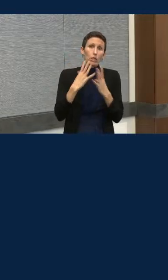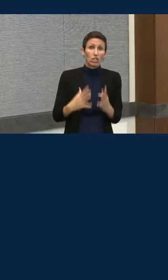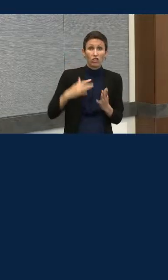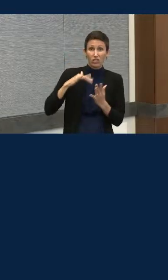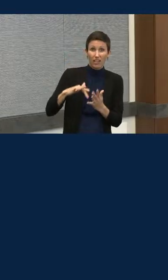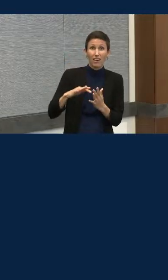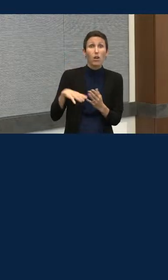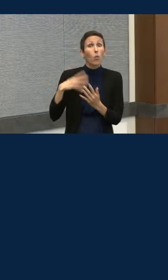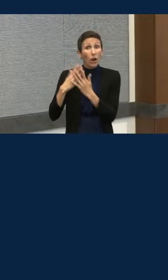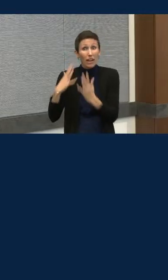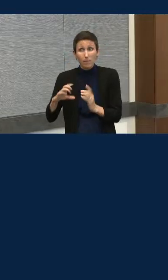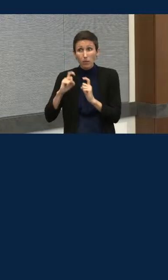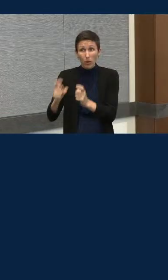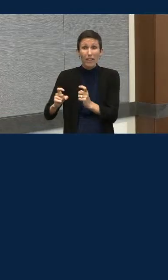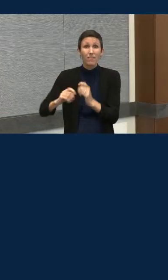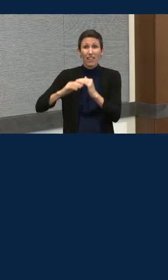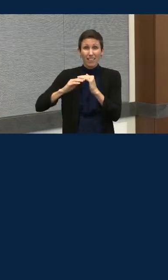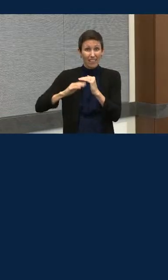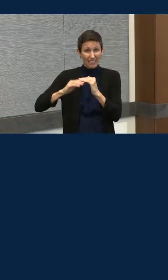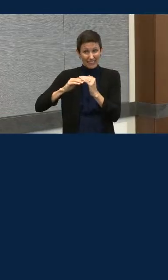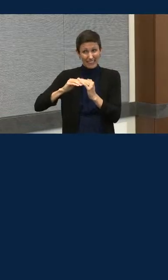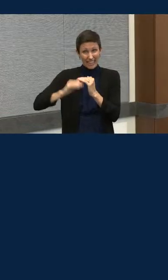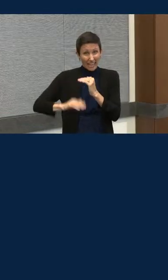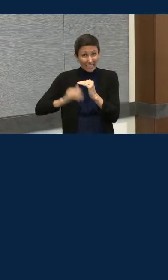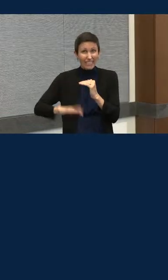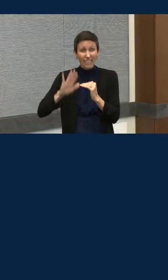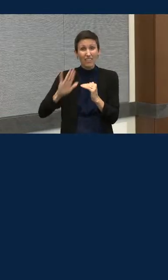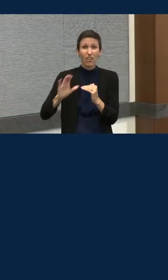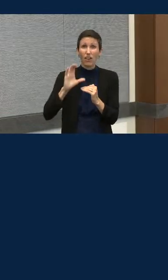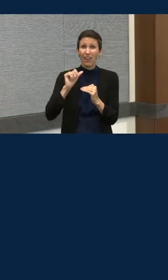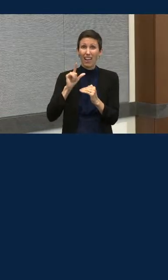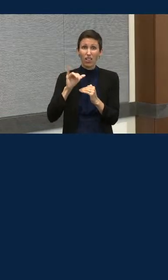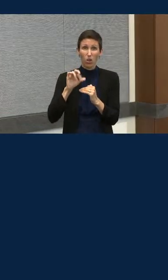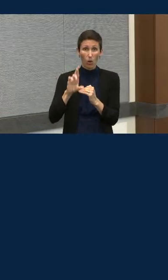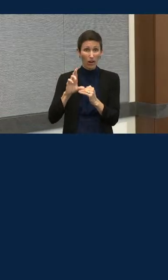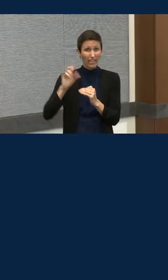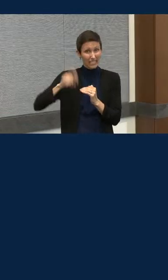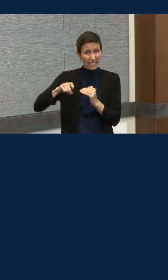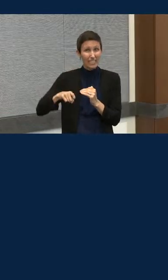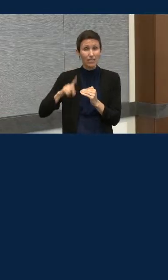less than their calorie need to sustain their body weight for a